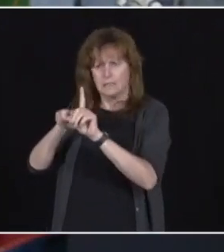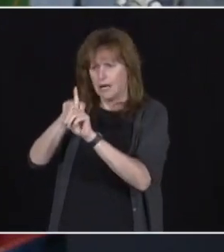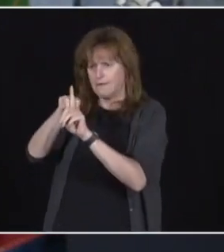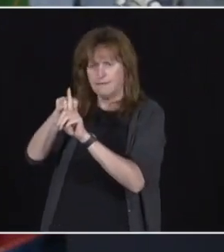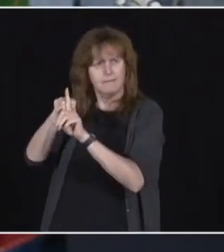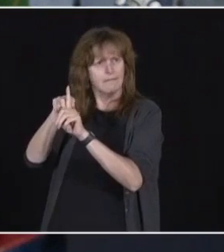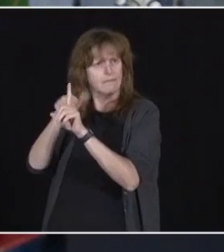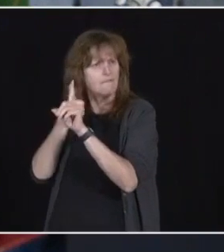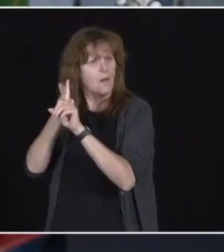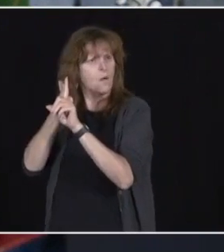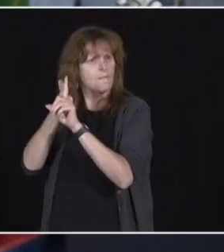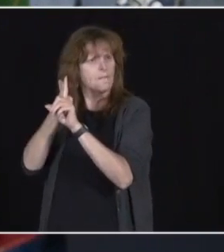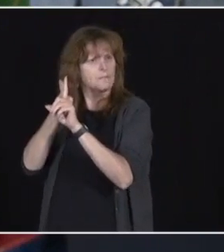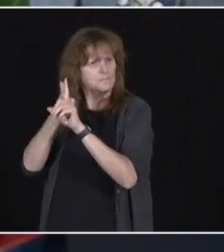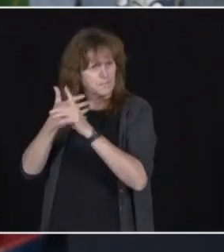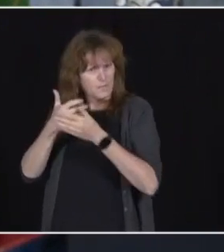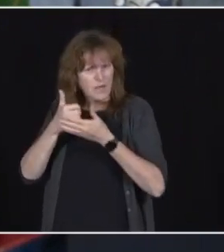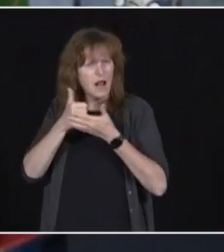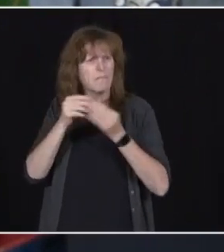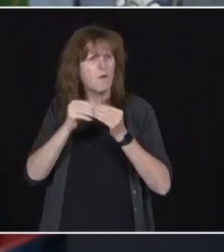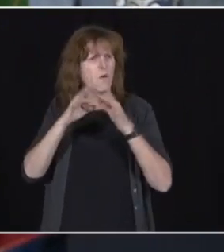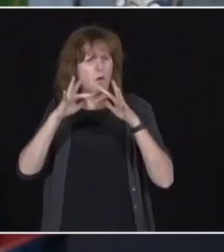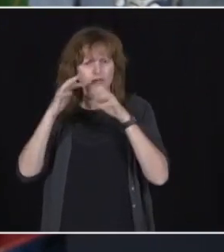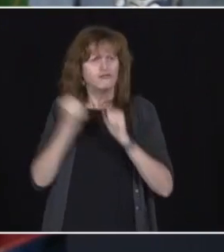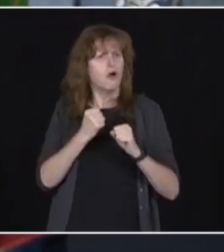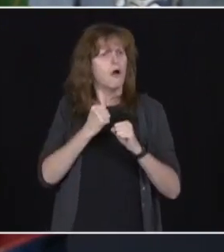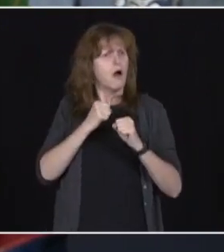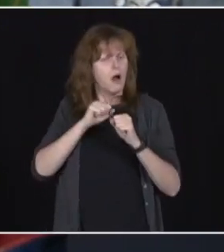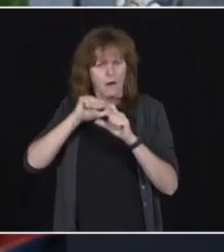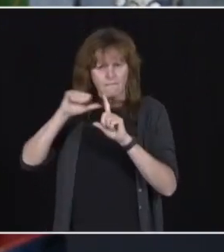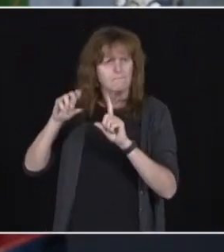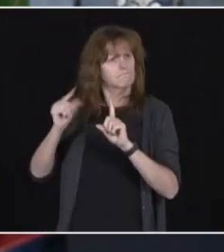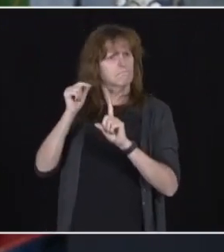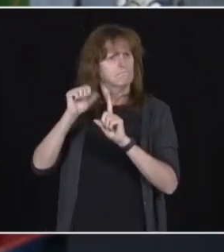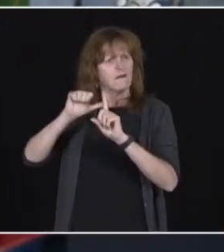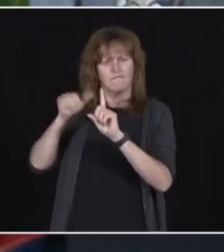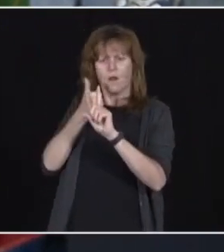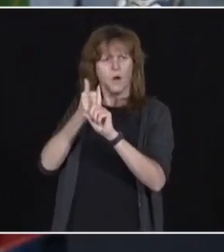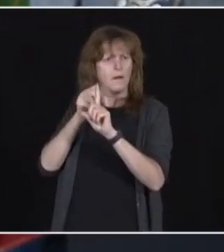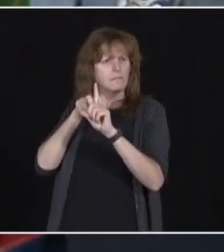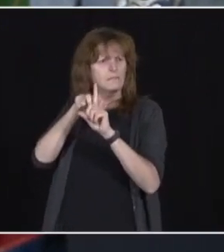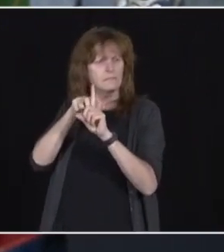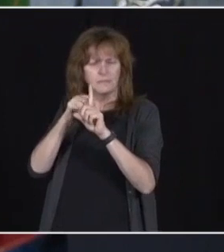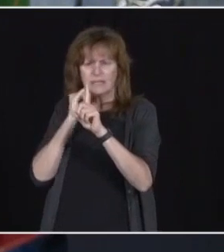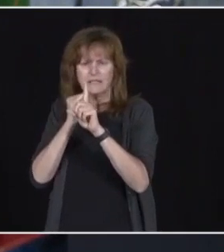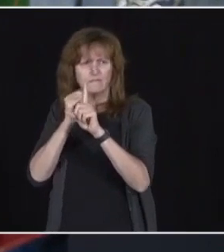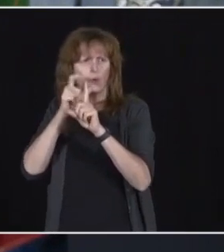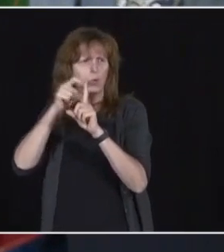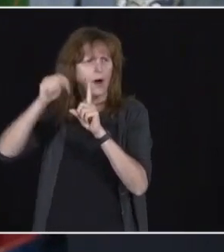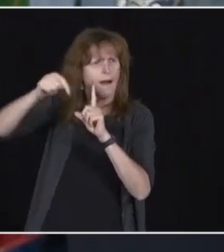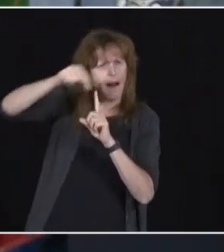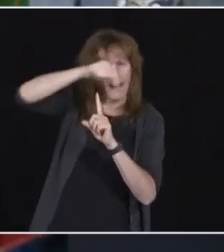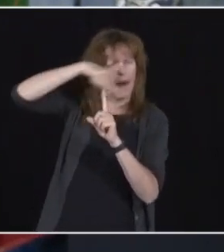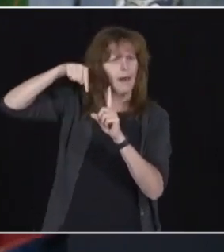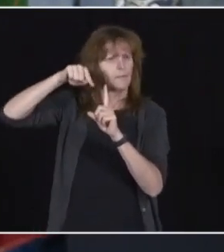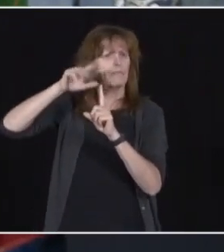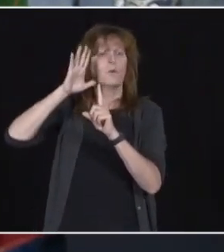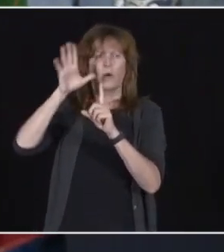tracing. Giving us the ability to consistently and reliably tracked cases of COVID-19.